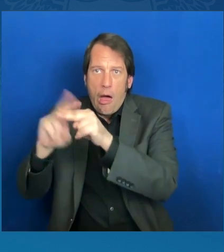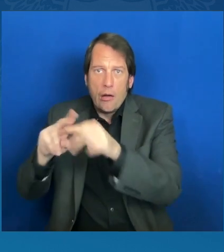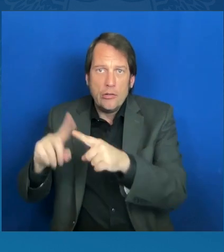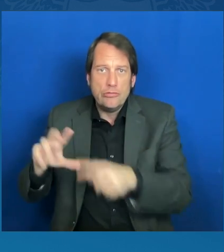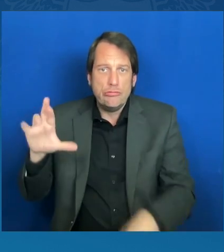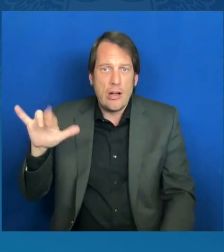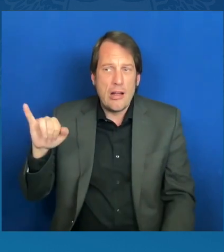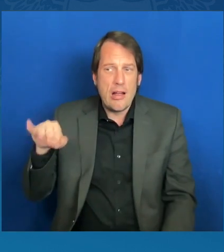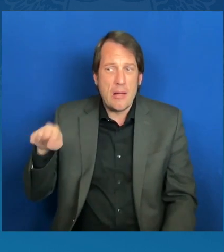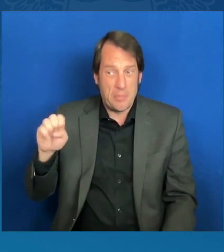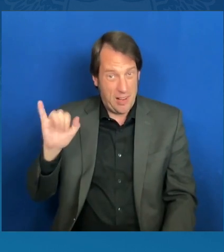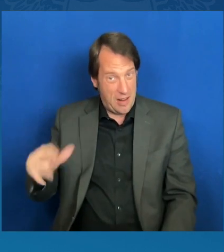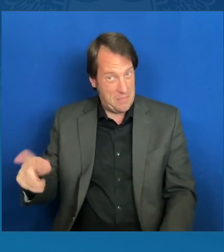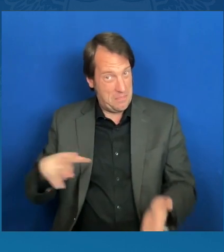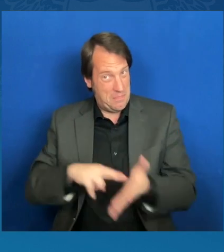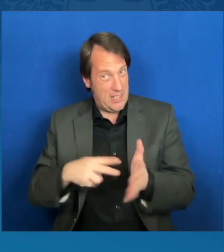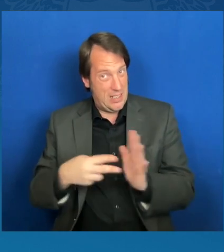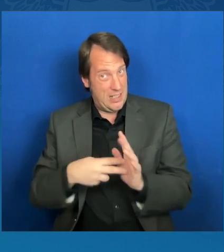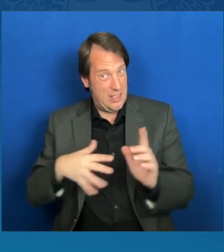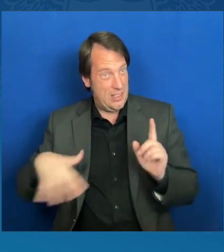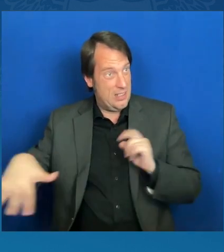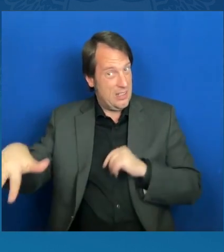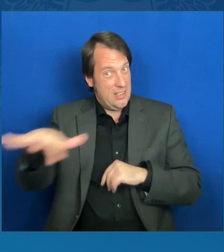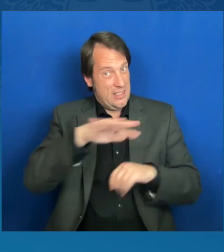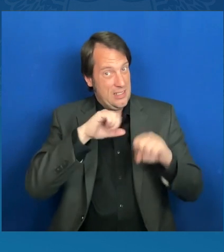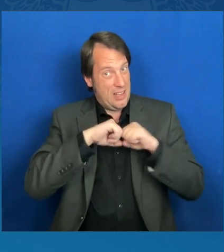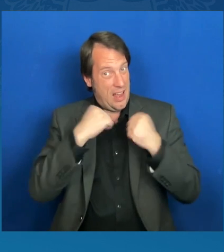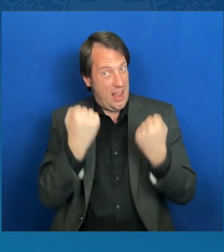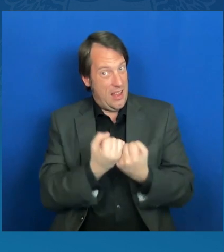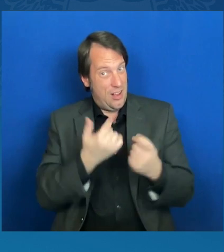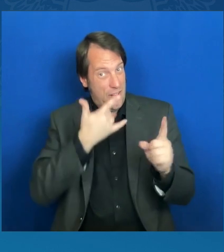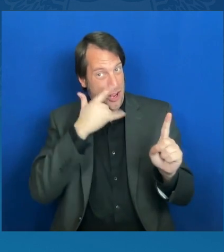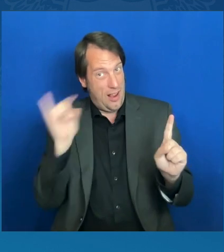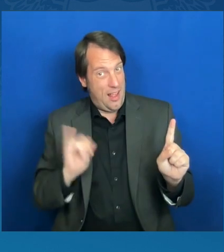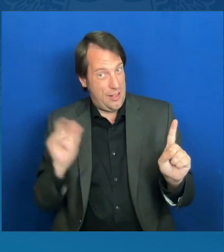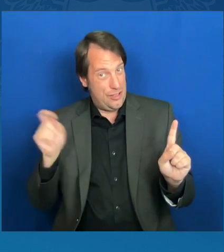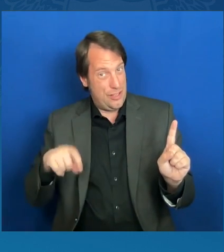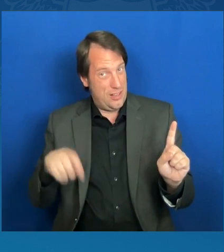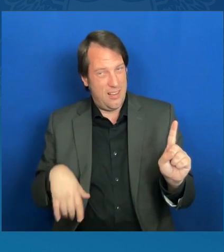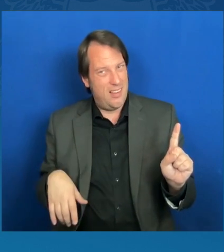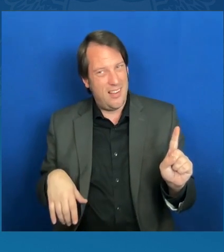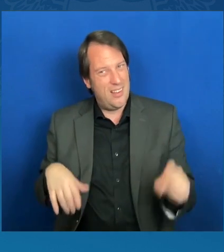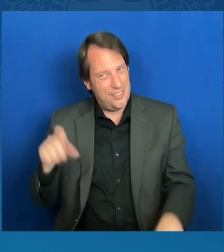that we allow people a way back and to embrace them